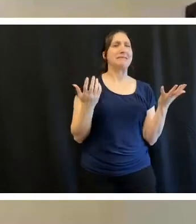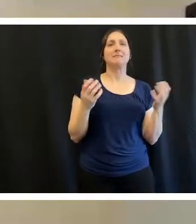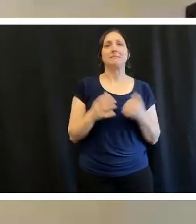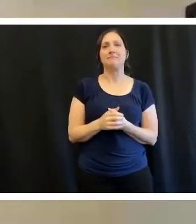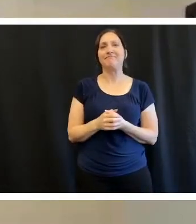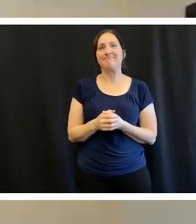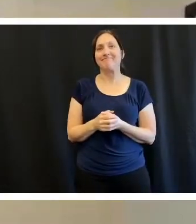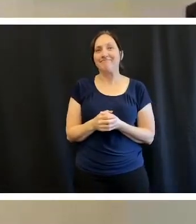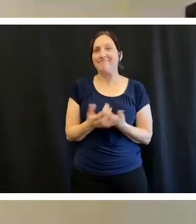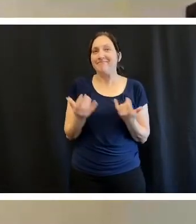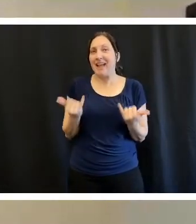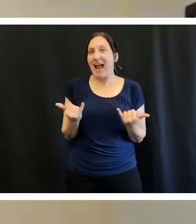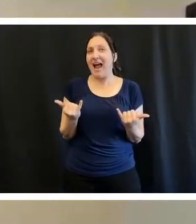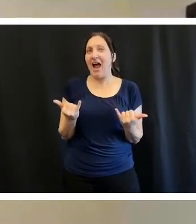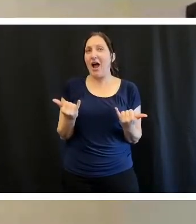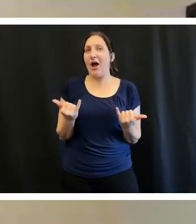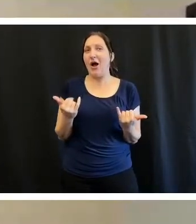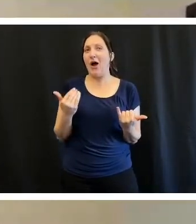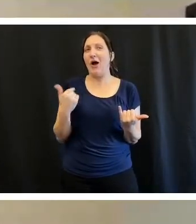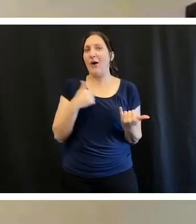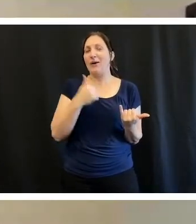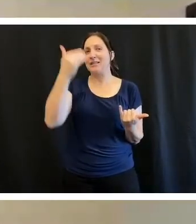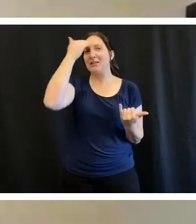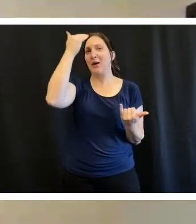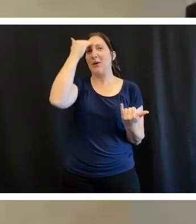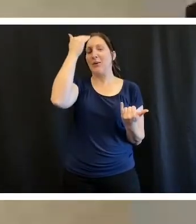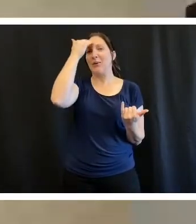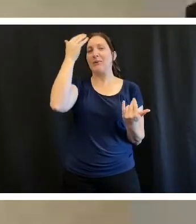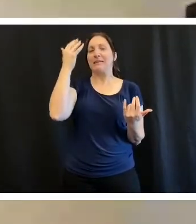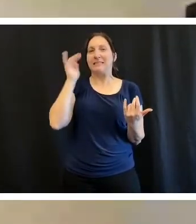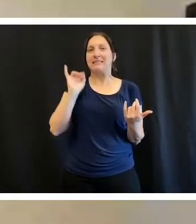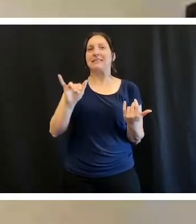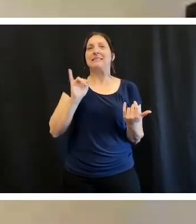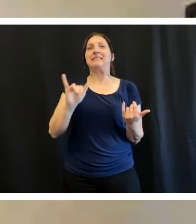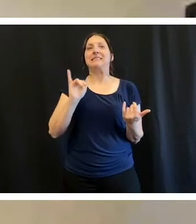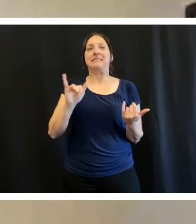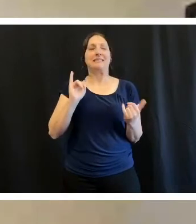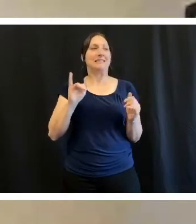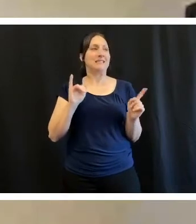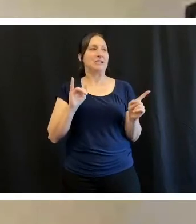Now we know we need to go back and really think about what needs to be online best.